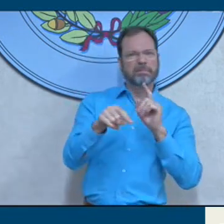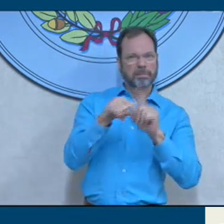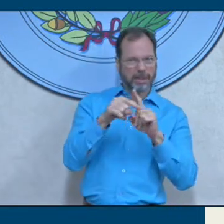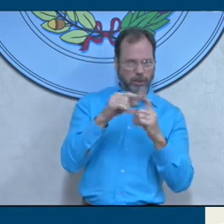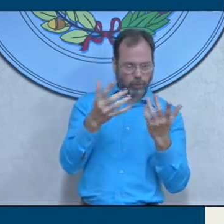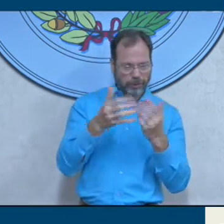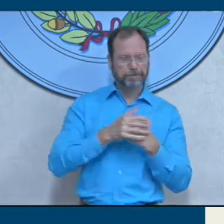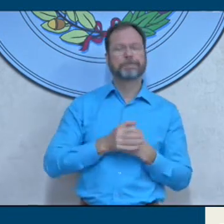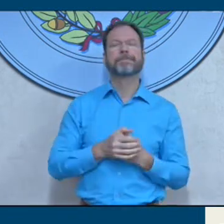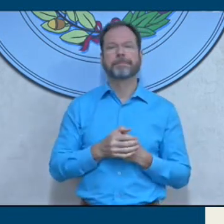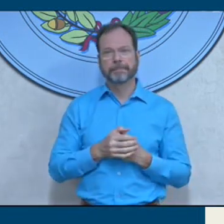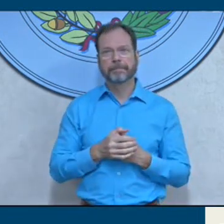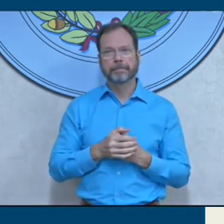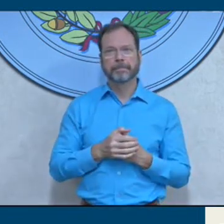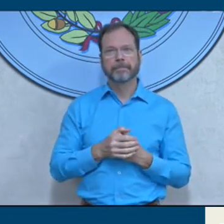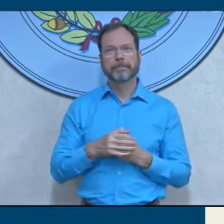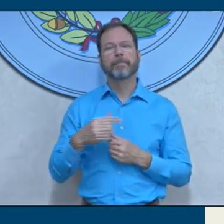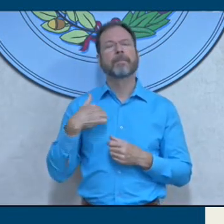LITTLE BIT. ANOTHER THING THAT